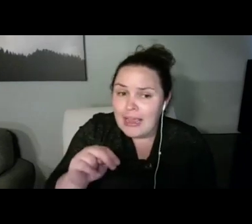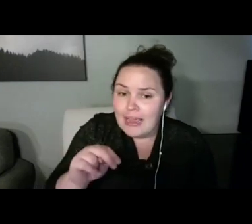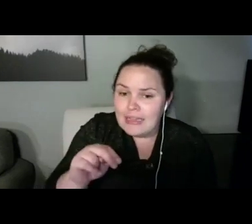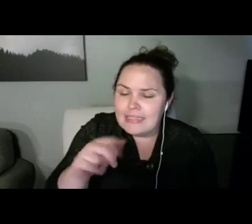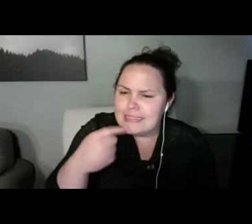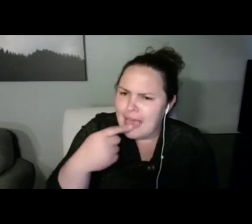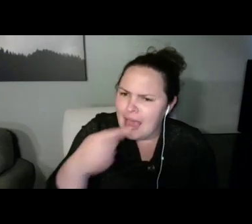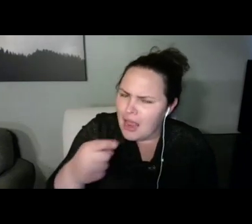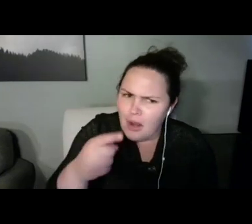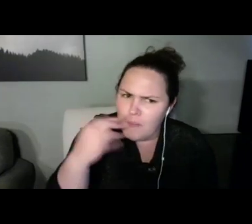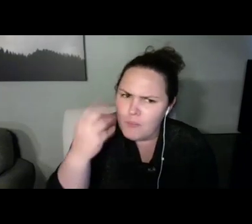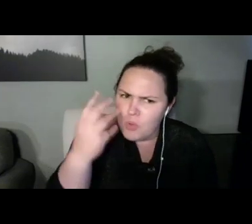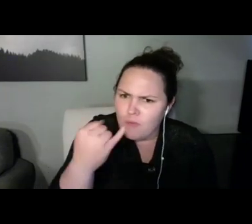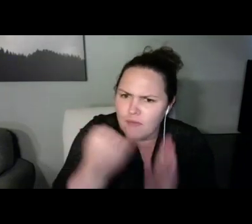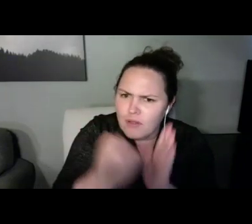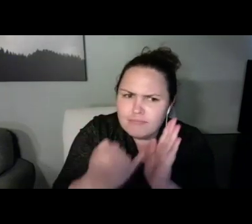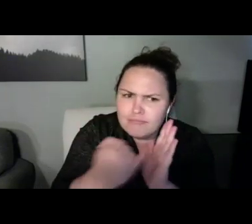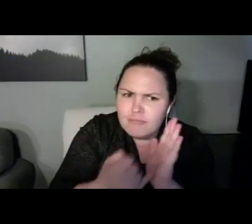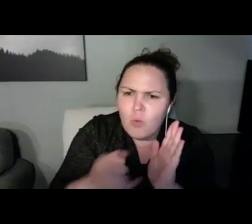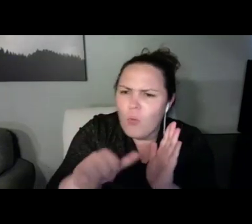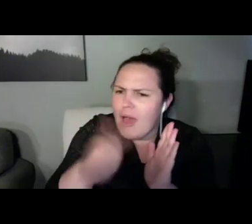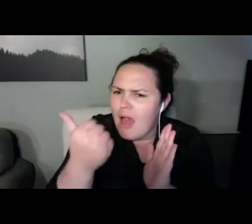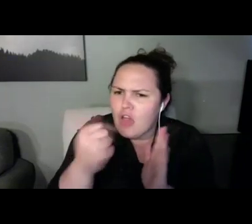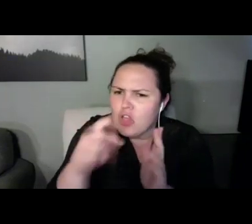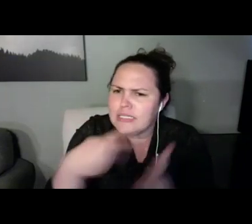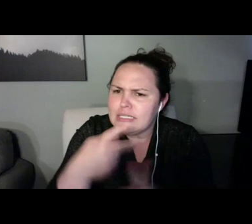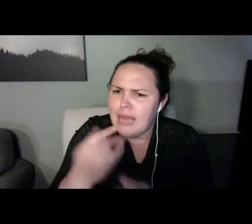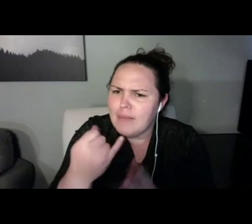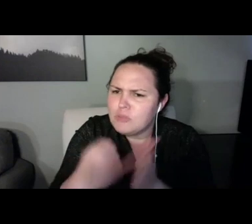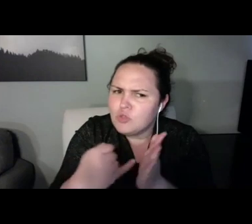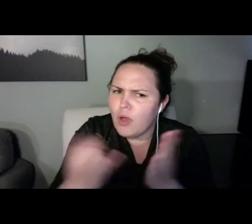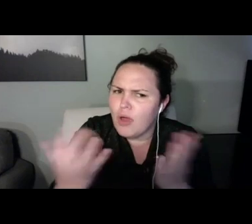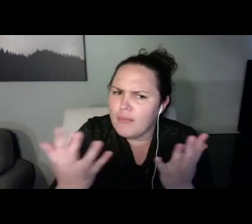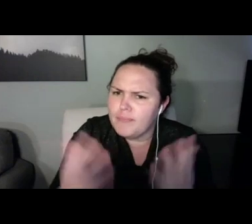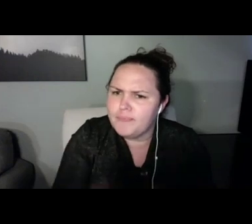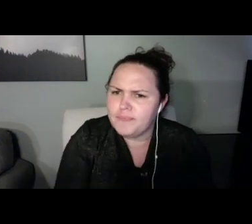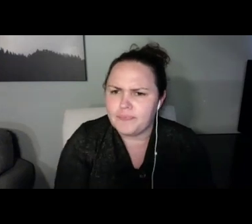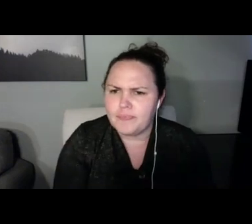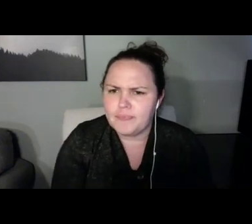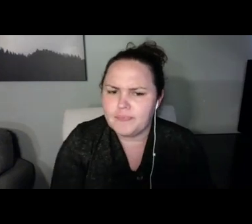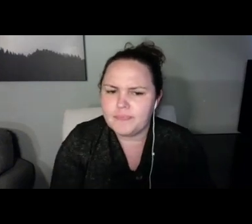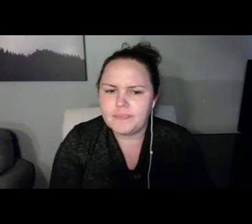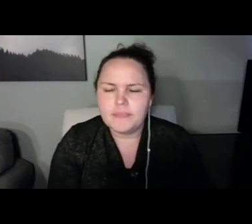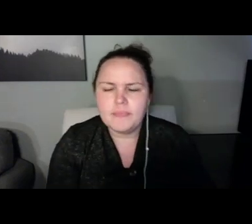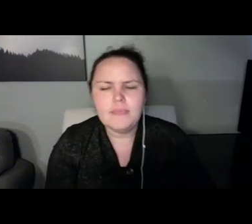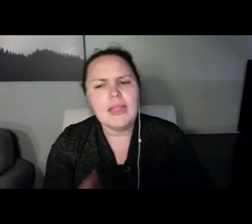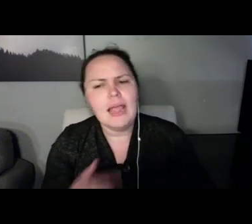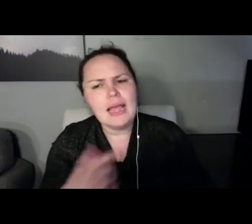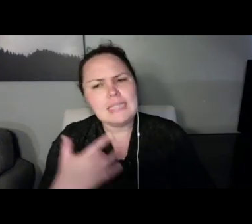What else do you like to draw? >> Eme: I usually like to draw characters